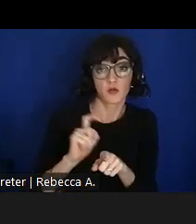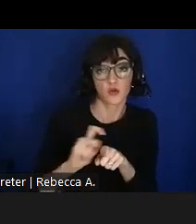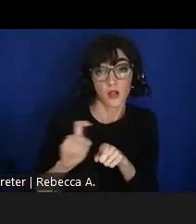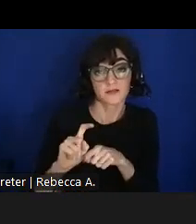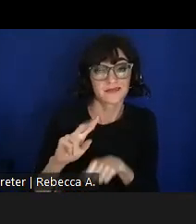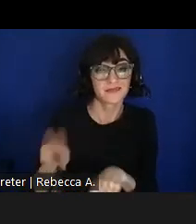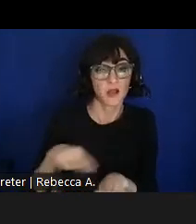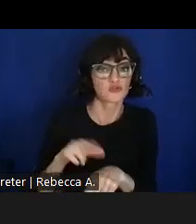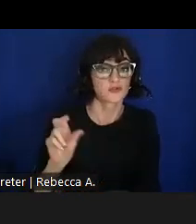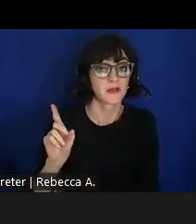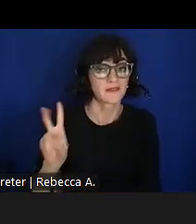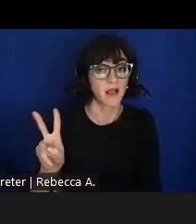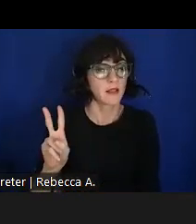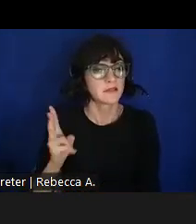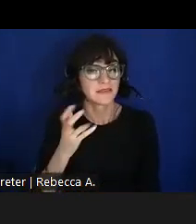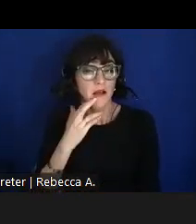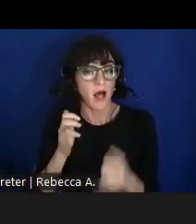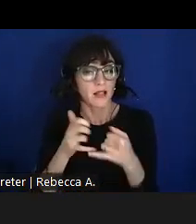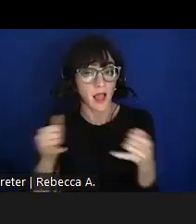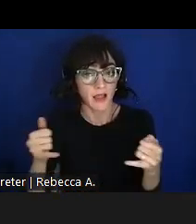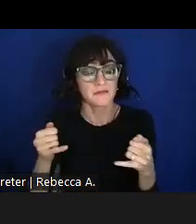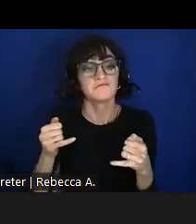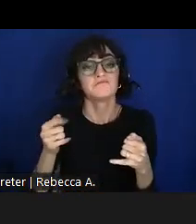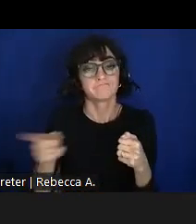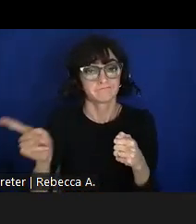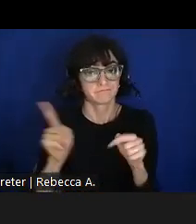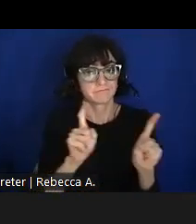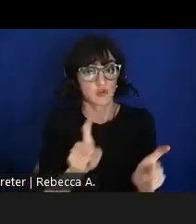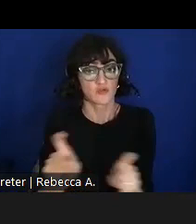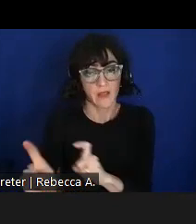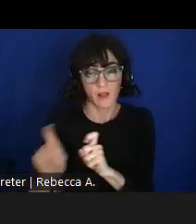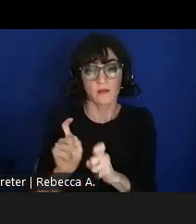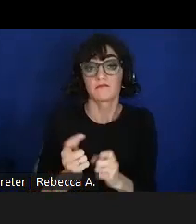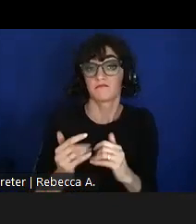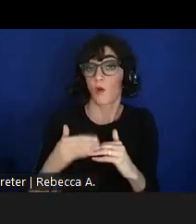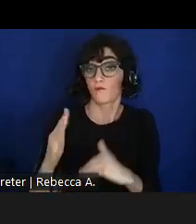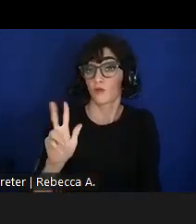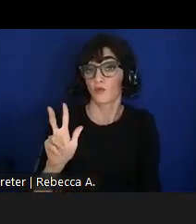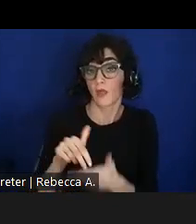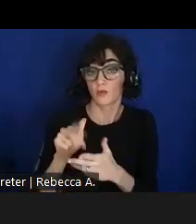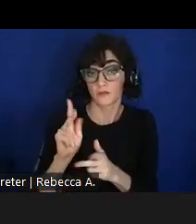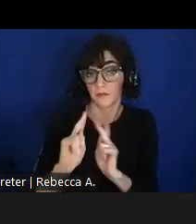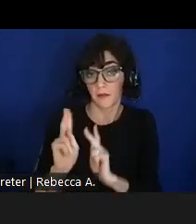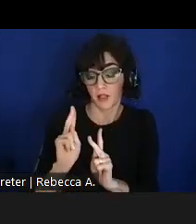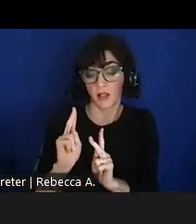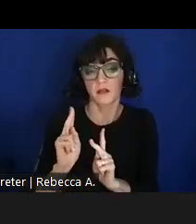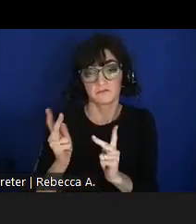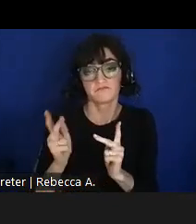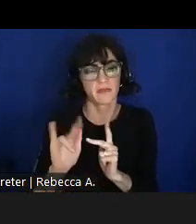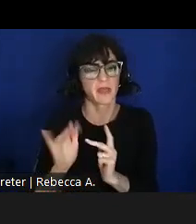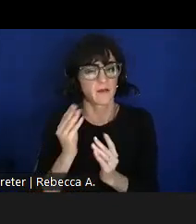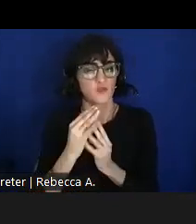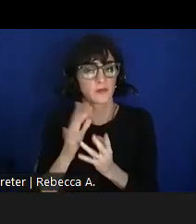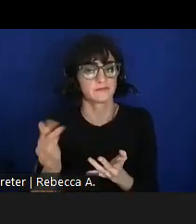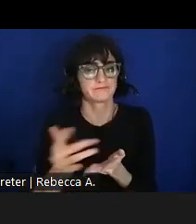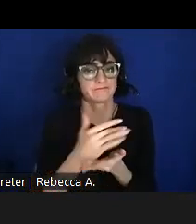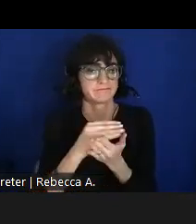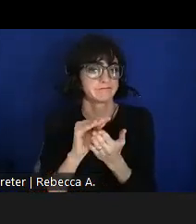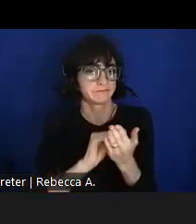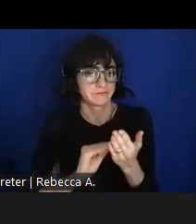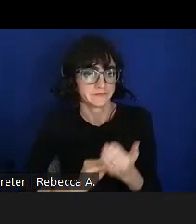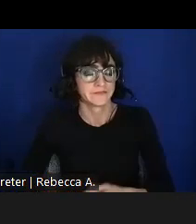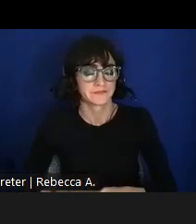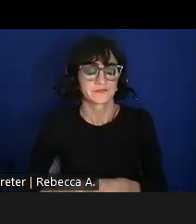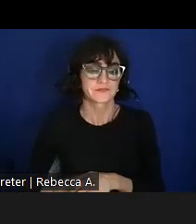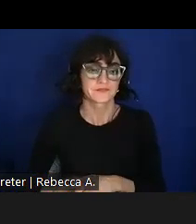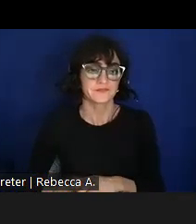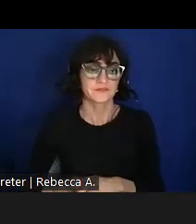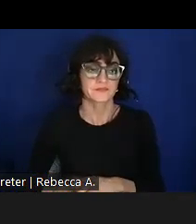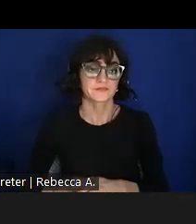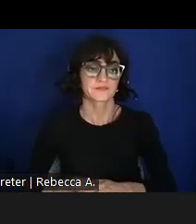survey of over 3,000 callers was completed and so we see here that during that survey